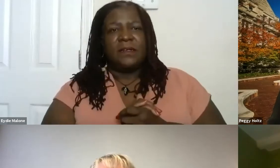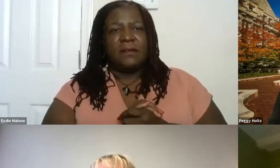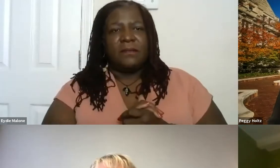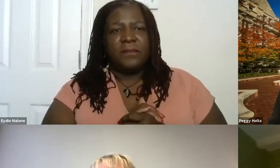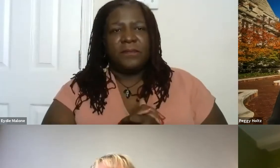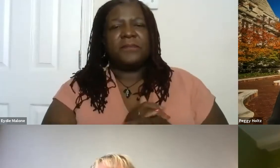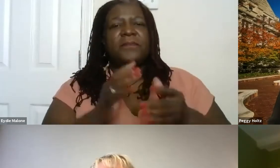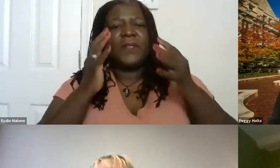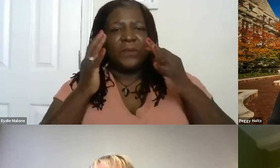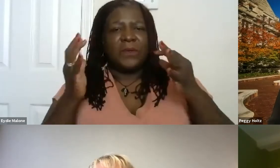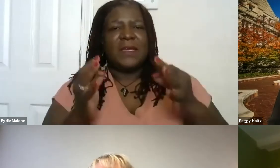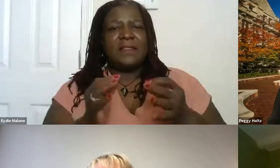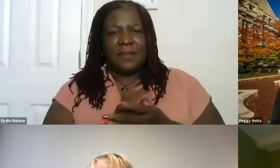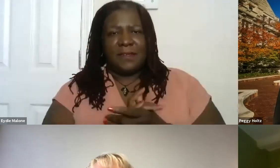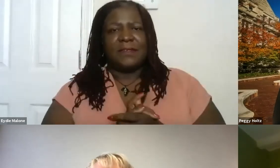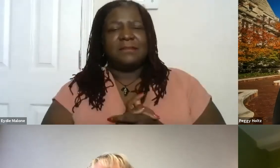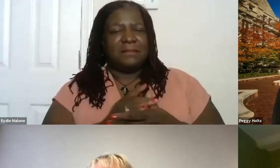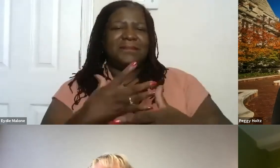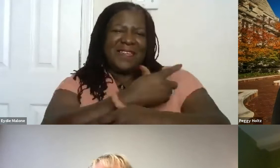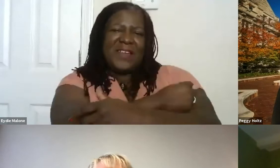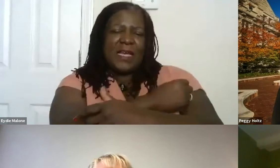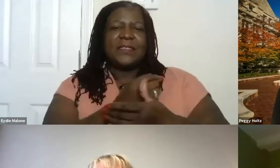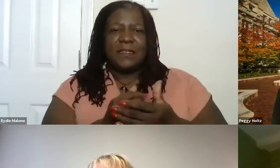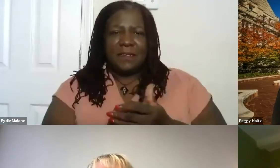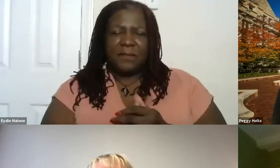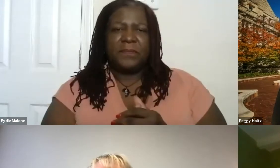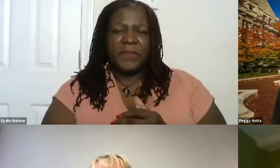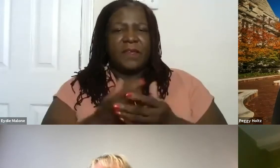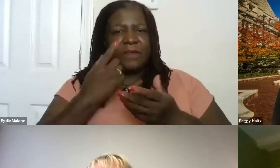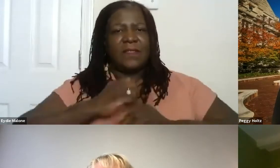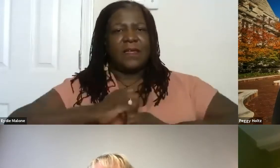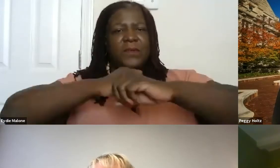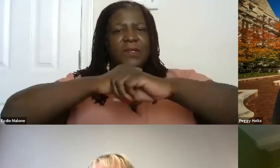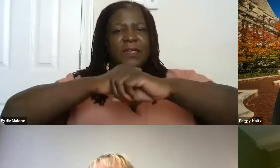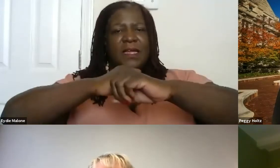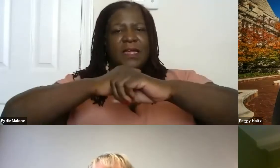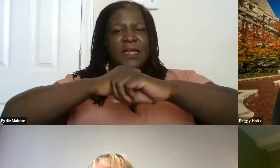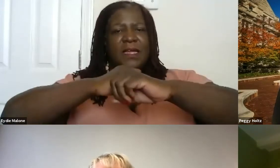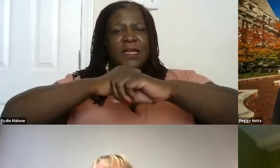the decision to get vaccinated, mostly for that protection. And it is out of fear, Ben